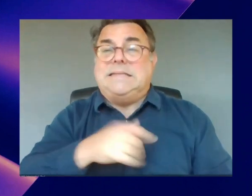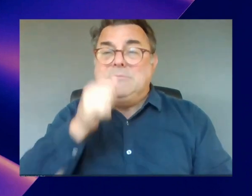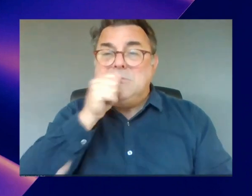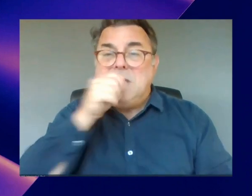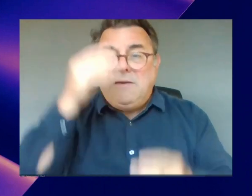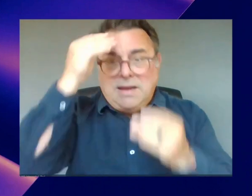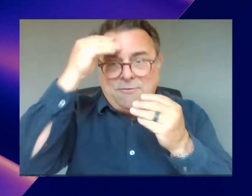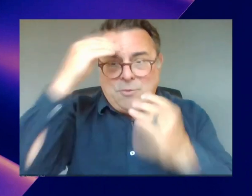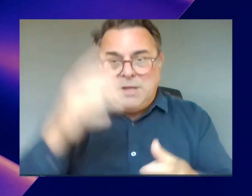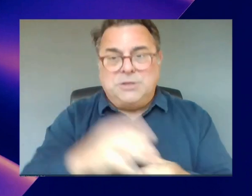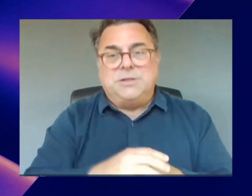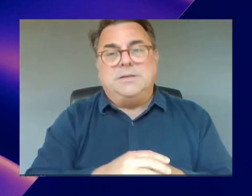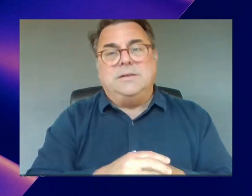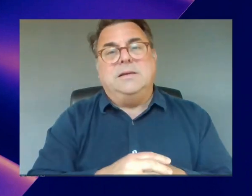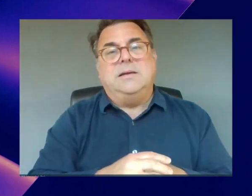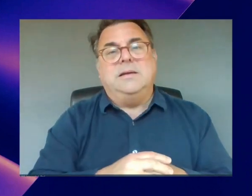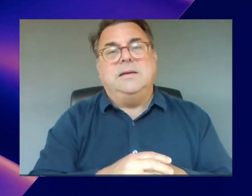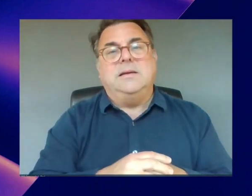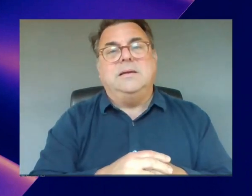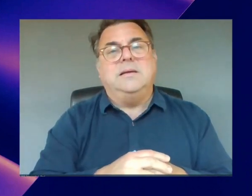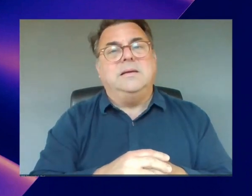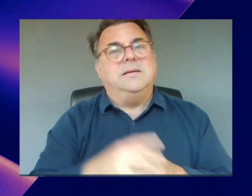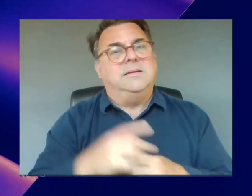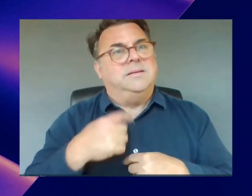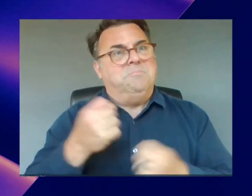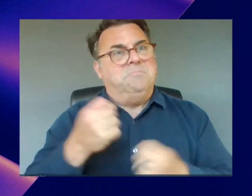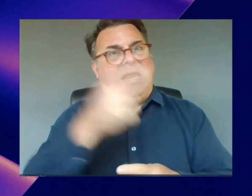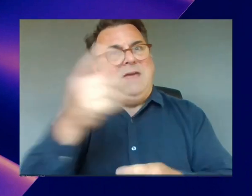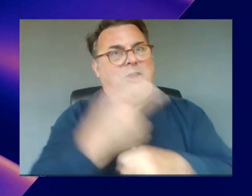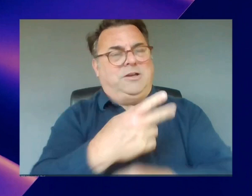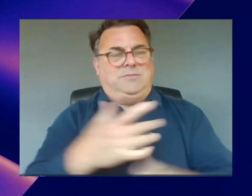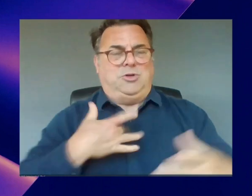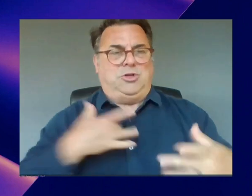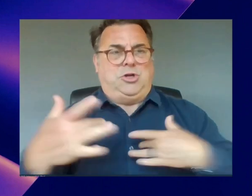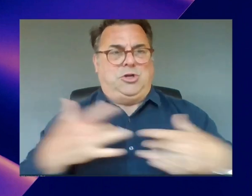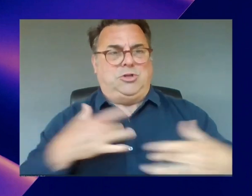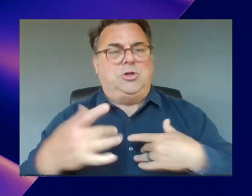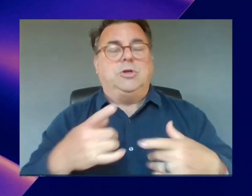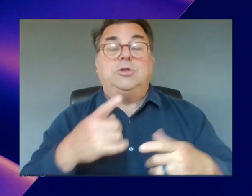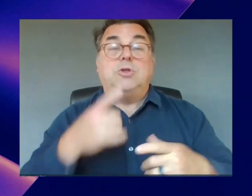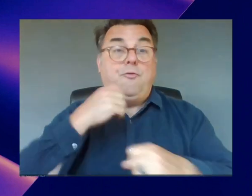they have a big feedback in terms of that. So we made sure in terms of the security design we set up